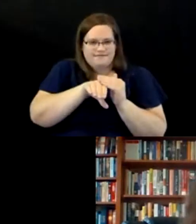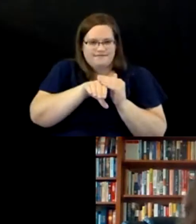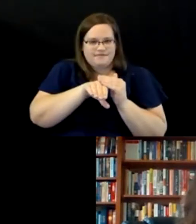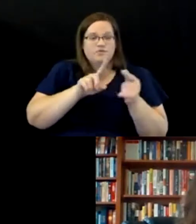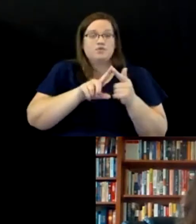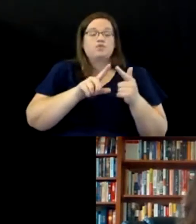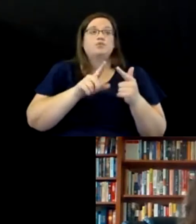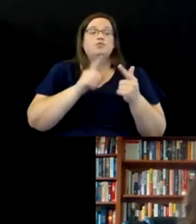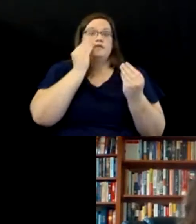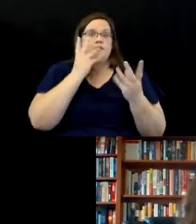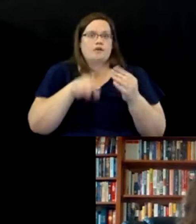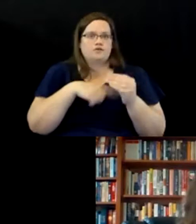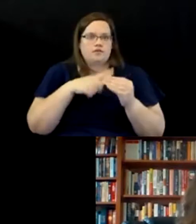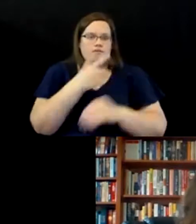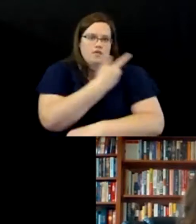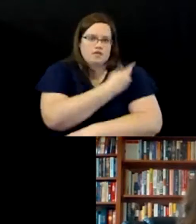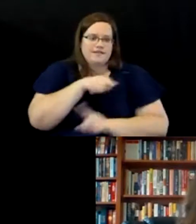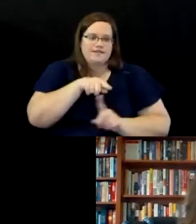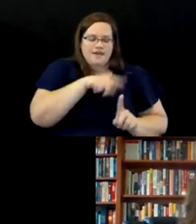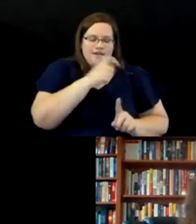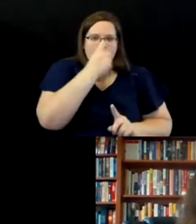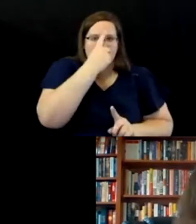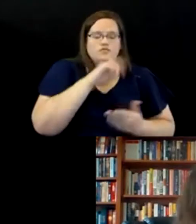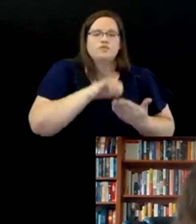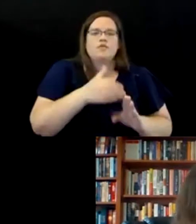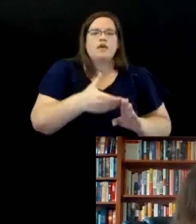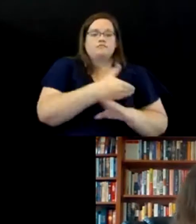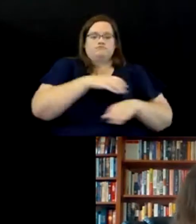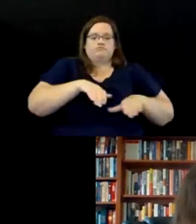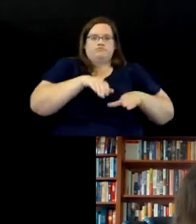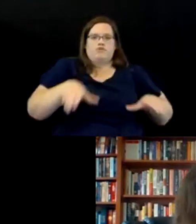the vaccine and really kind of that proactive outreach. So I think I'd